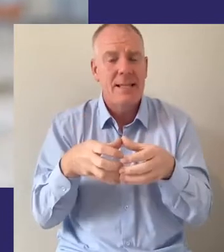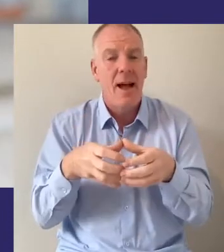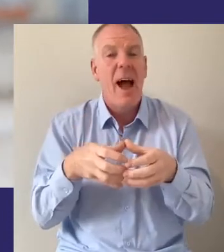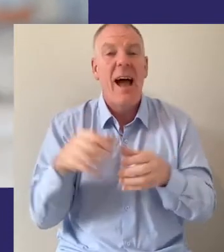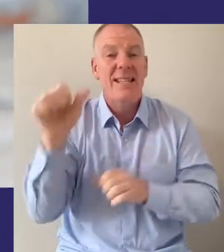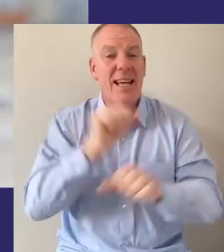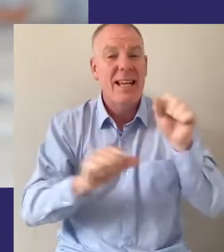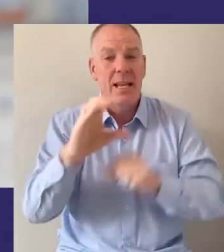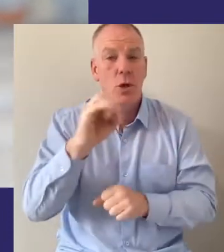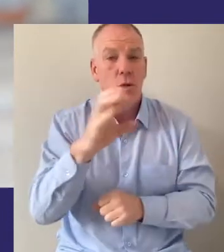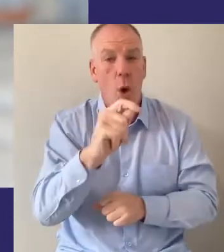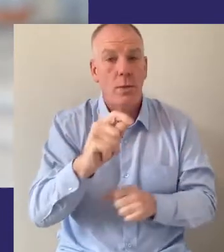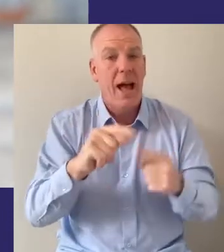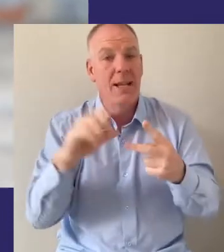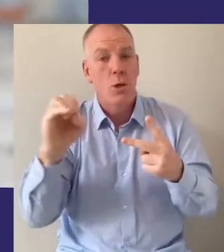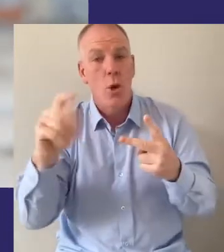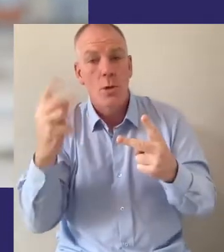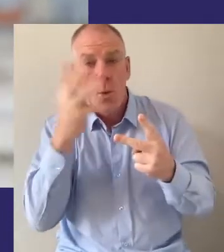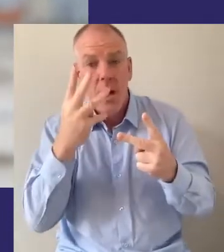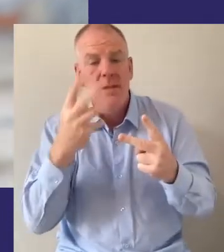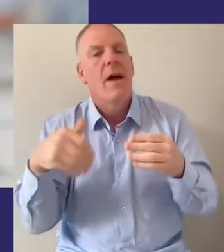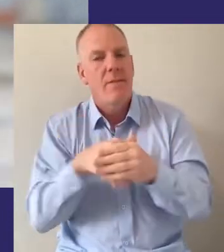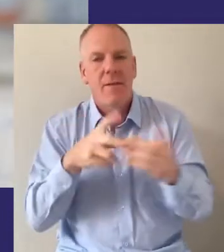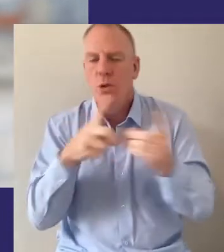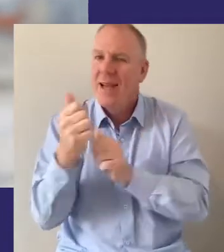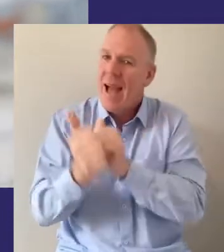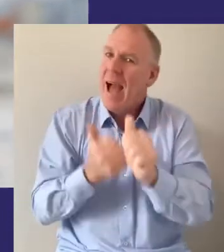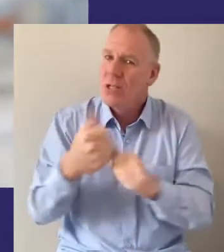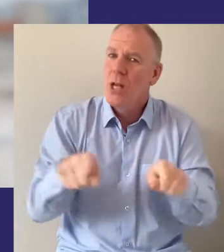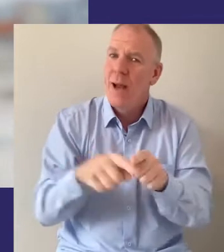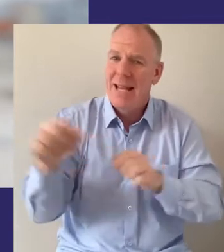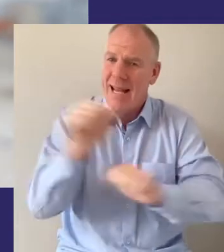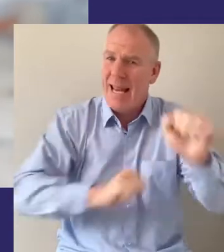also, and indeed Coastwatch are also involved in taking direct action to clean up our shores,